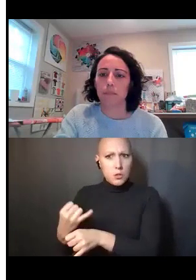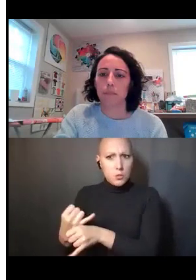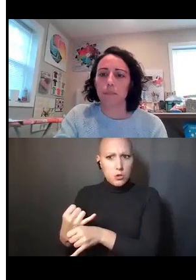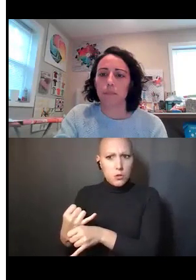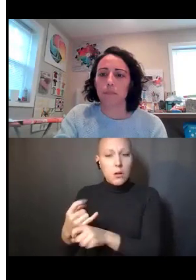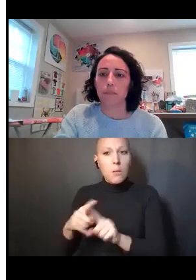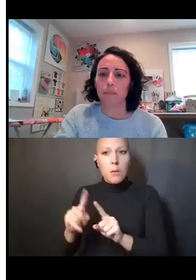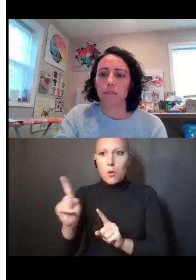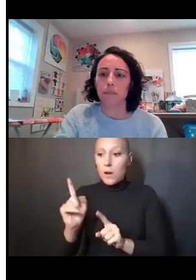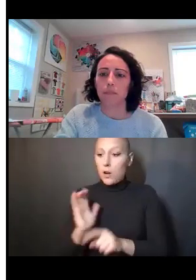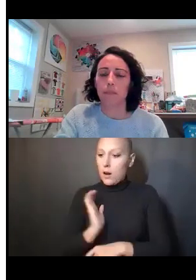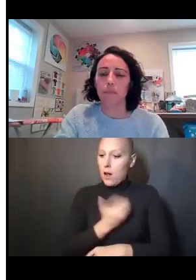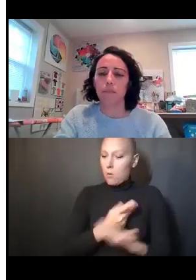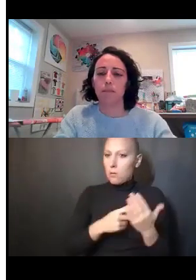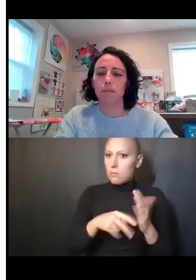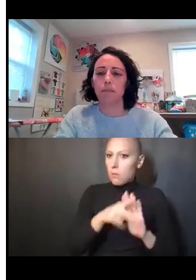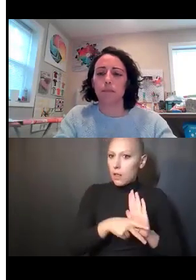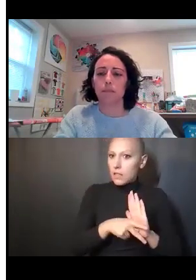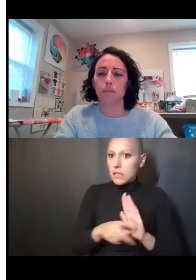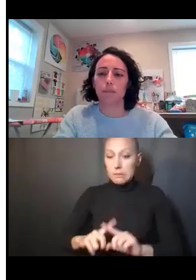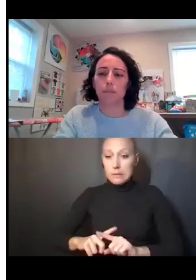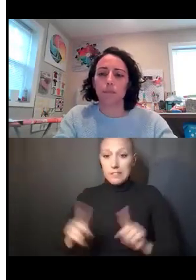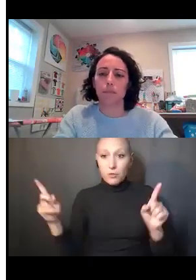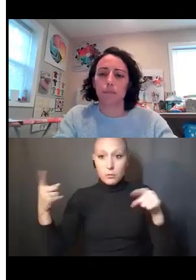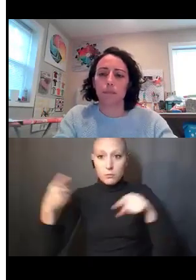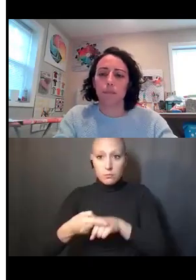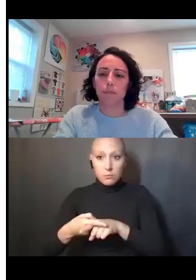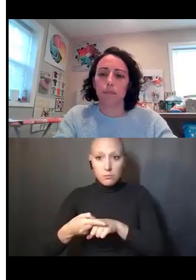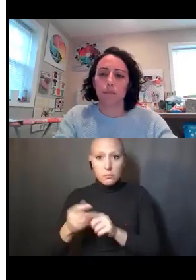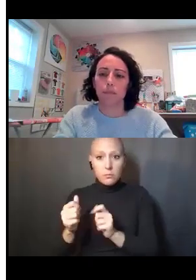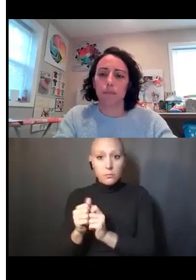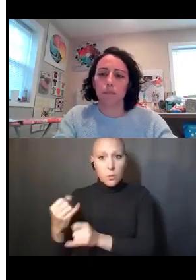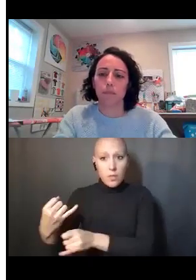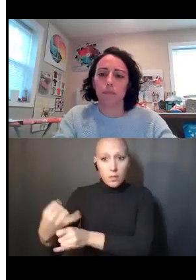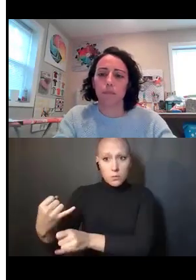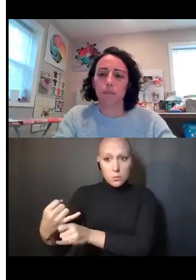that we outline those differences and tell you what would invoke disclosure